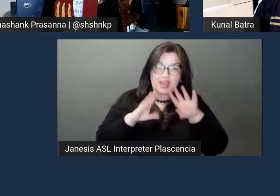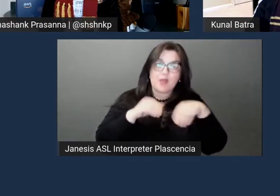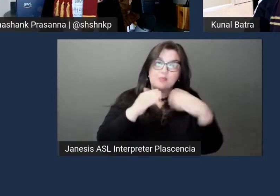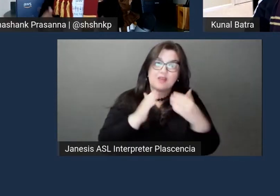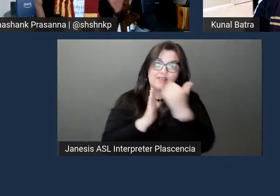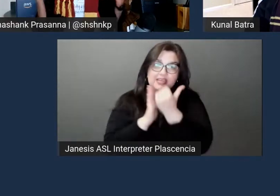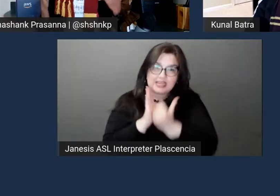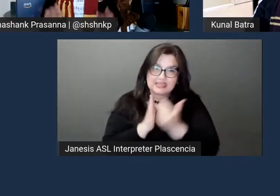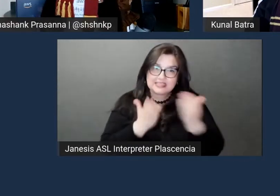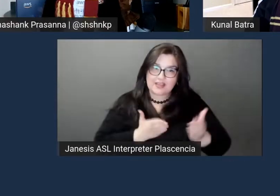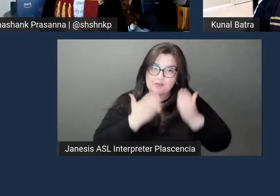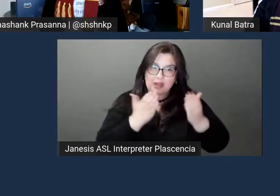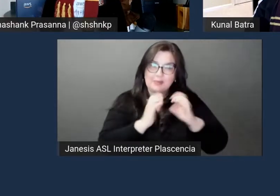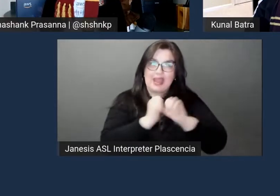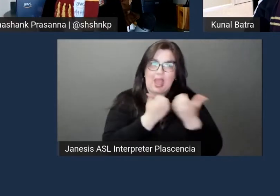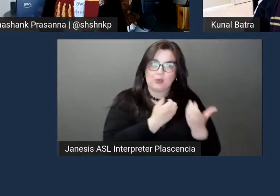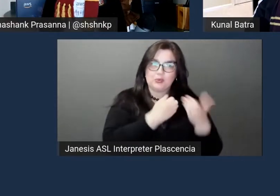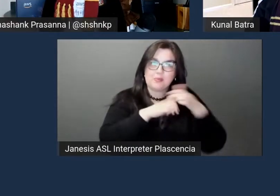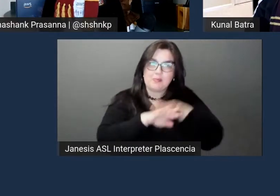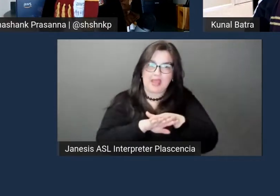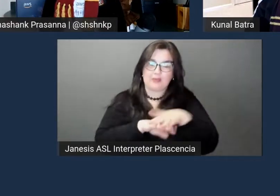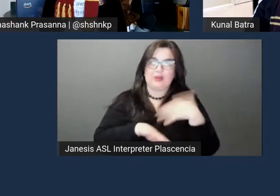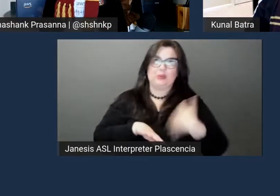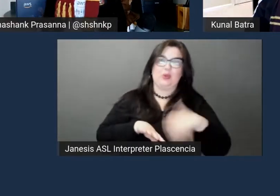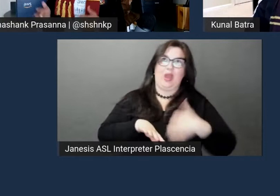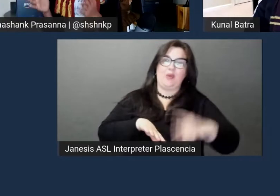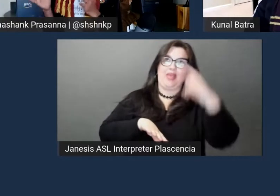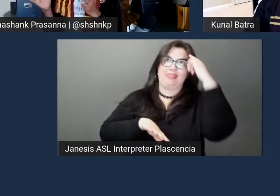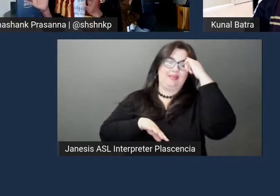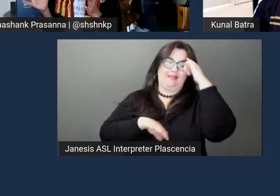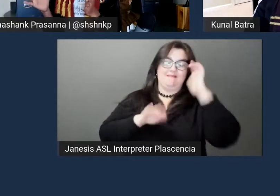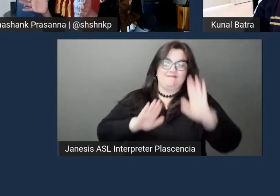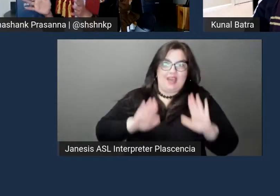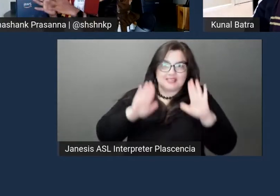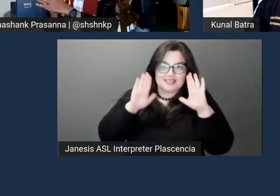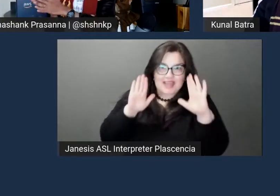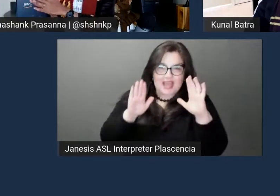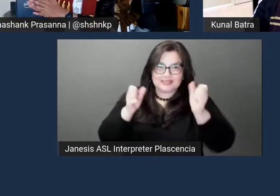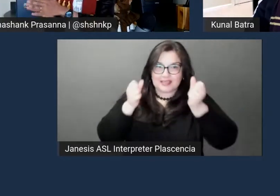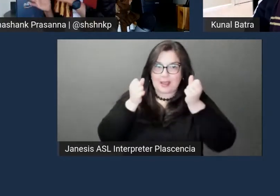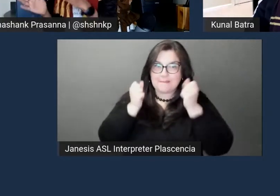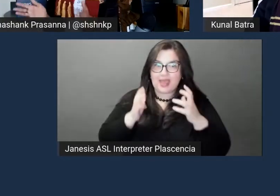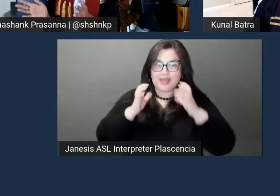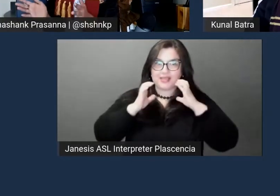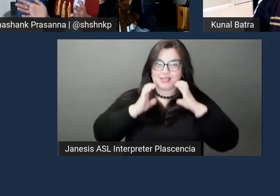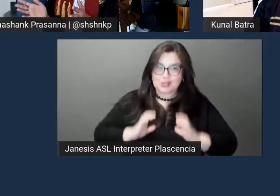I think this is fantastic. A lot of customers find that that jump hard to make